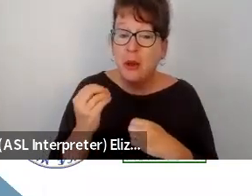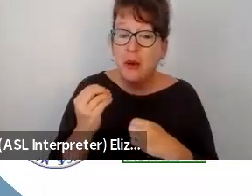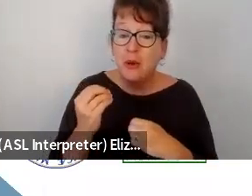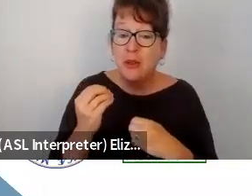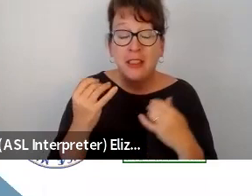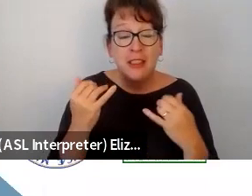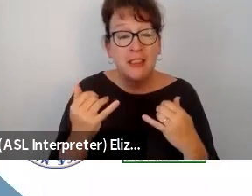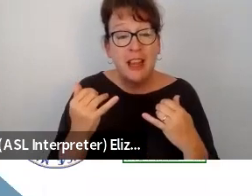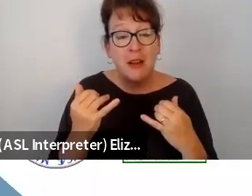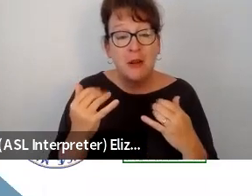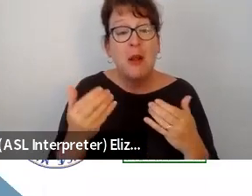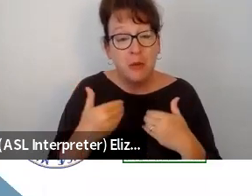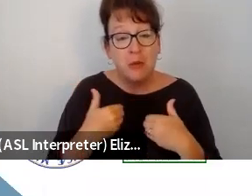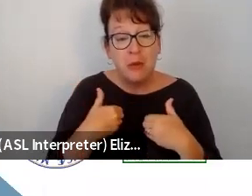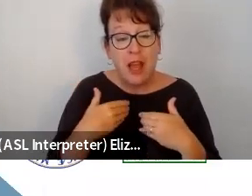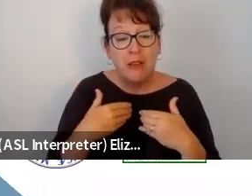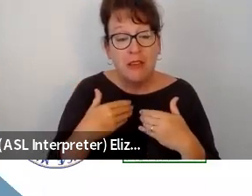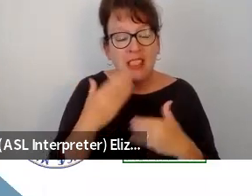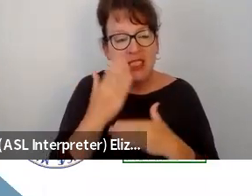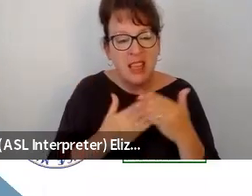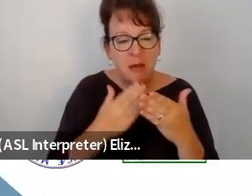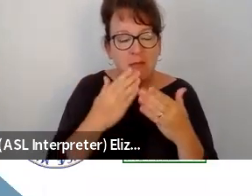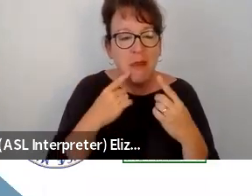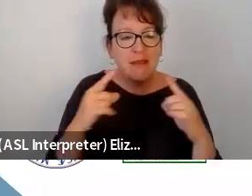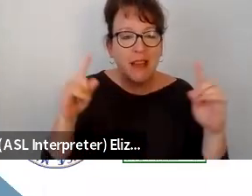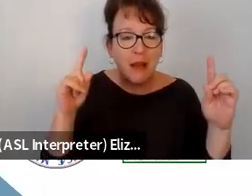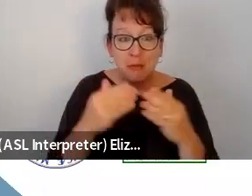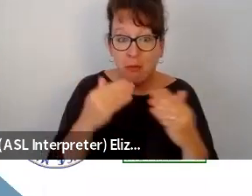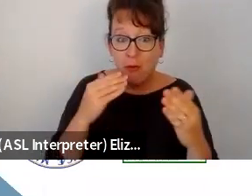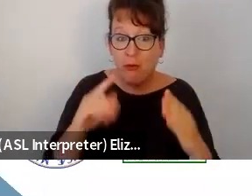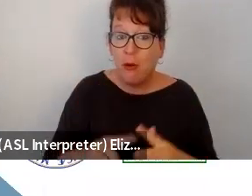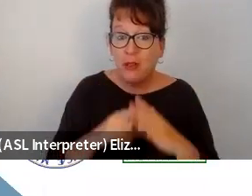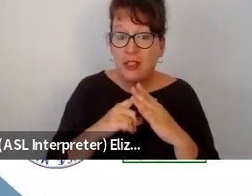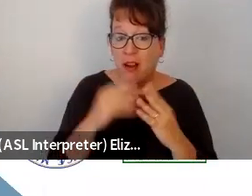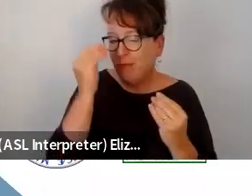we'll be talking about some complementary funding opportunities at EPA, other federal agencies,